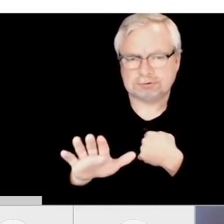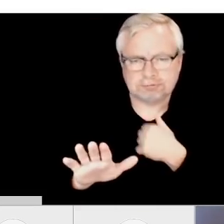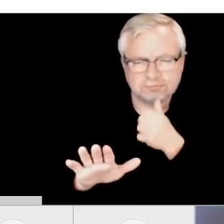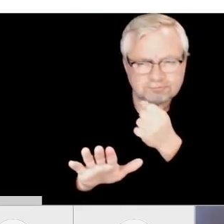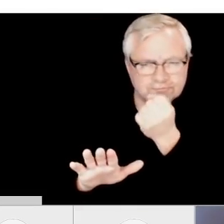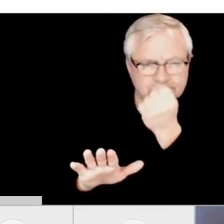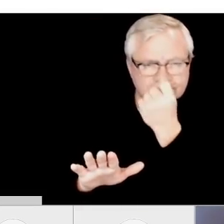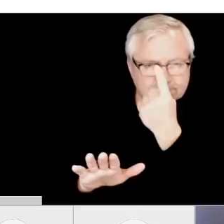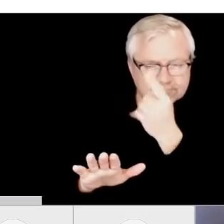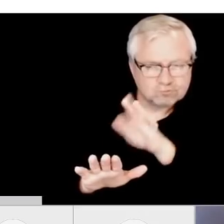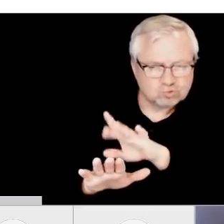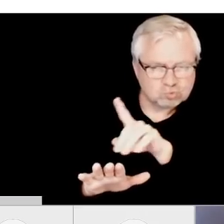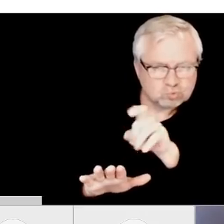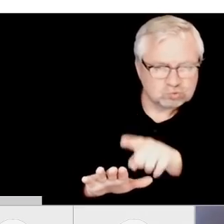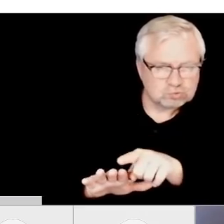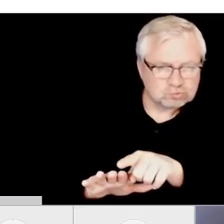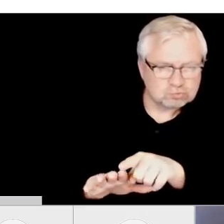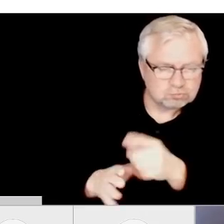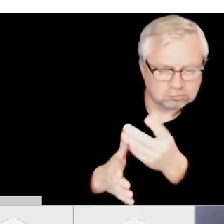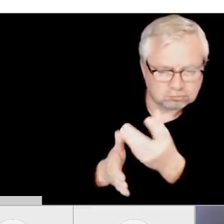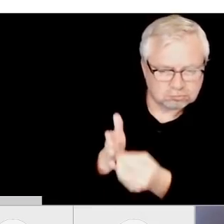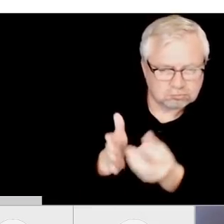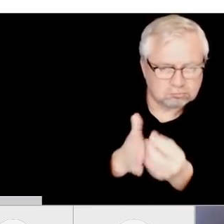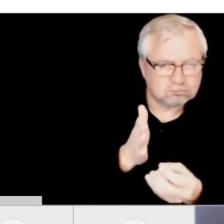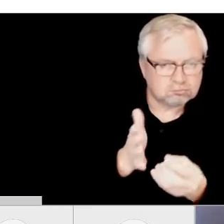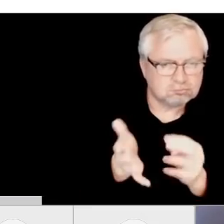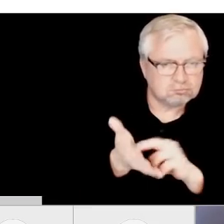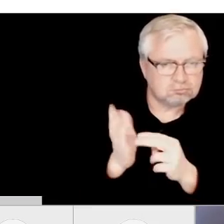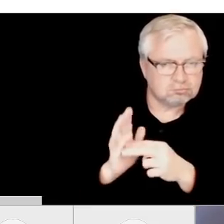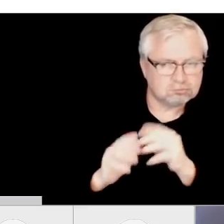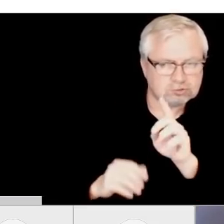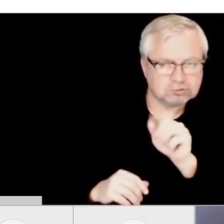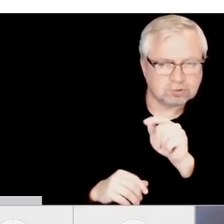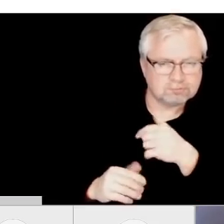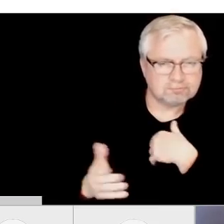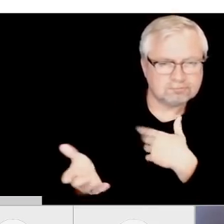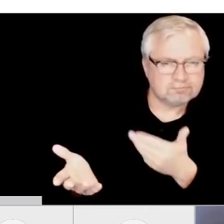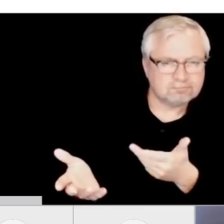about holes in the data.